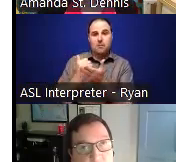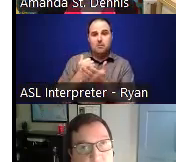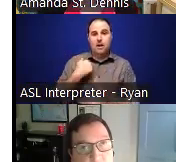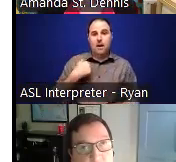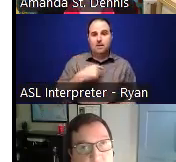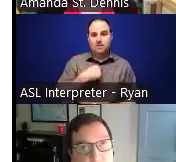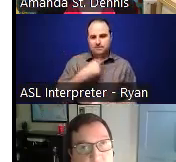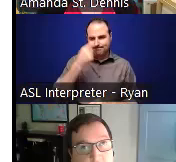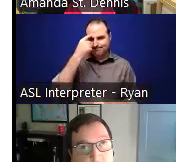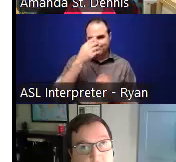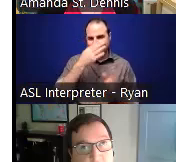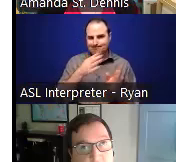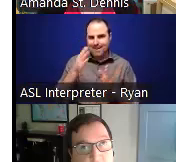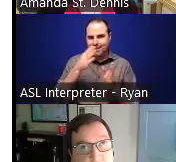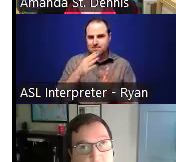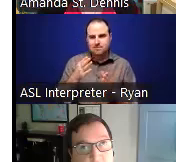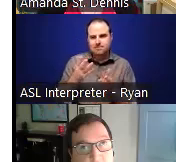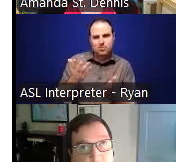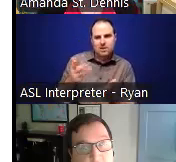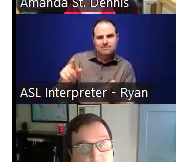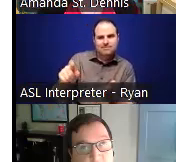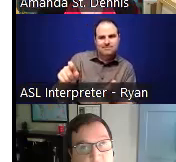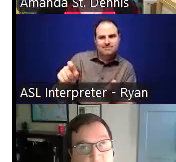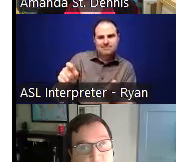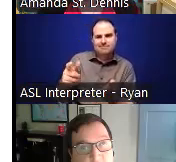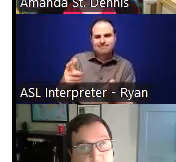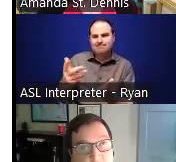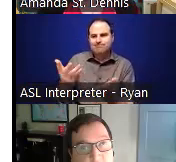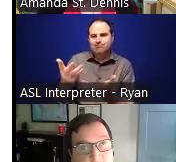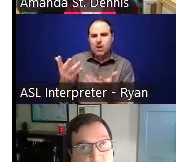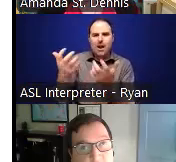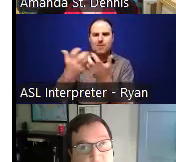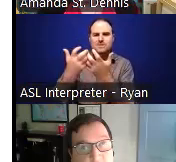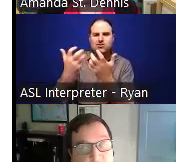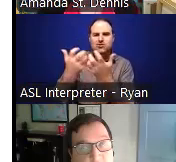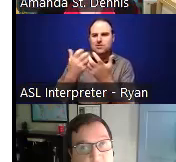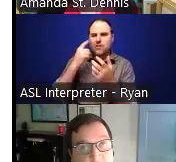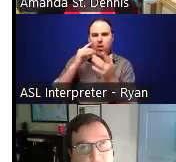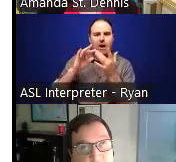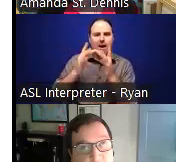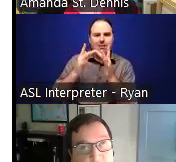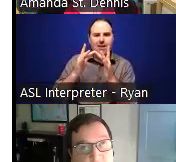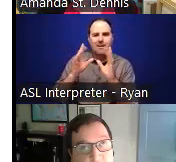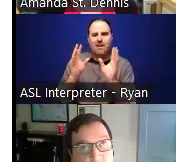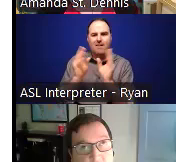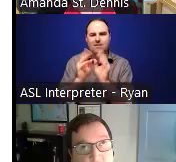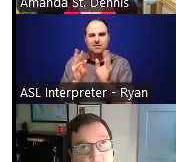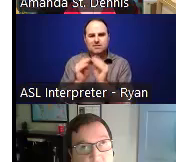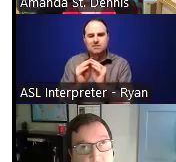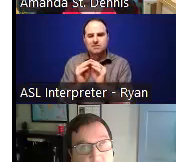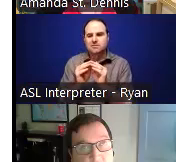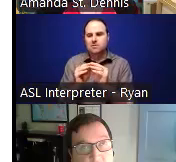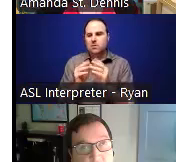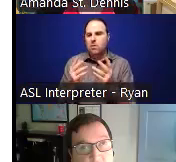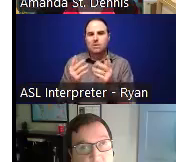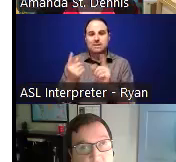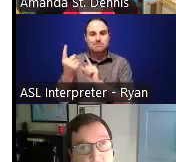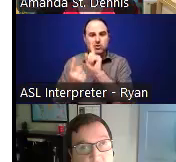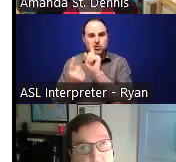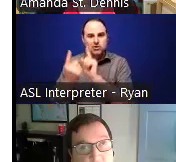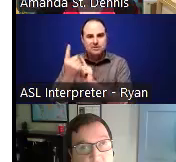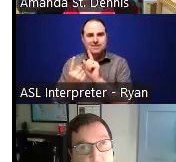potential accommodations may be needed in an online conference or an in-person conference.